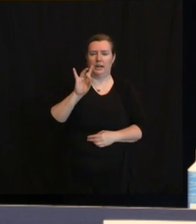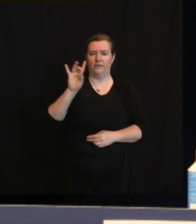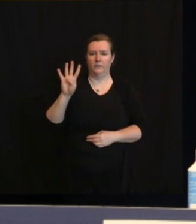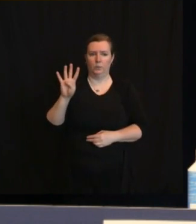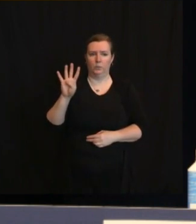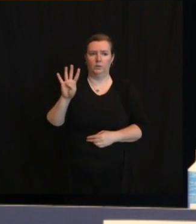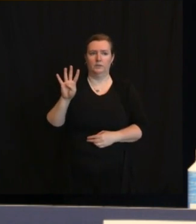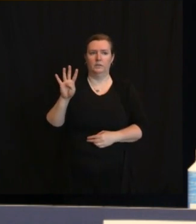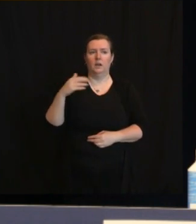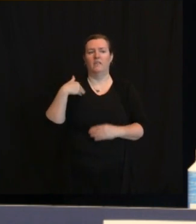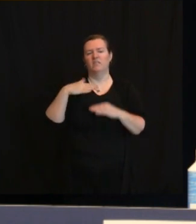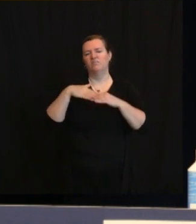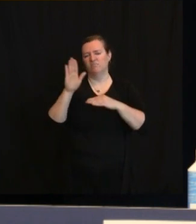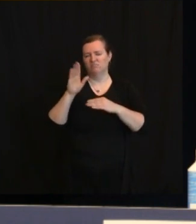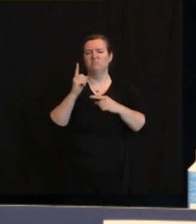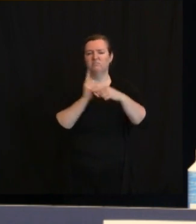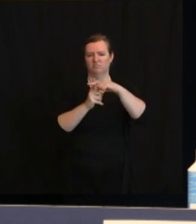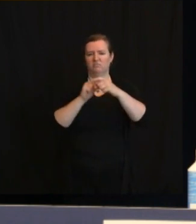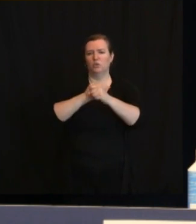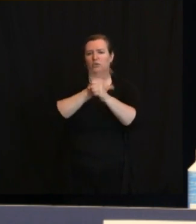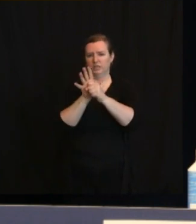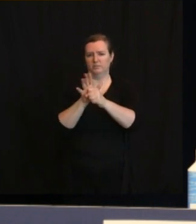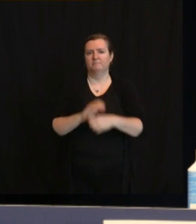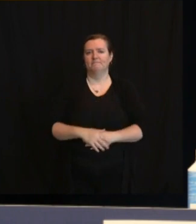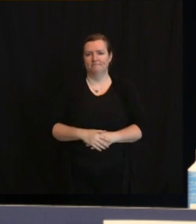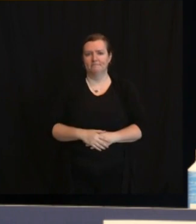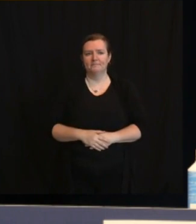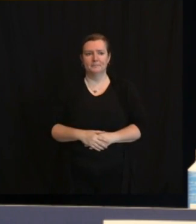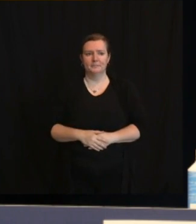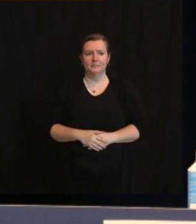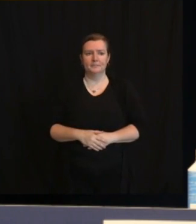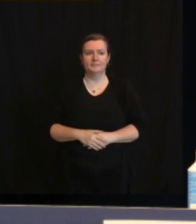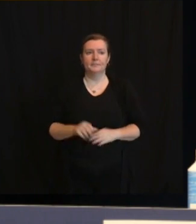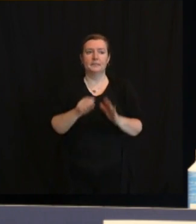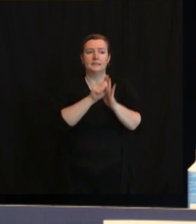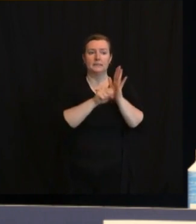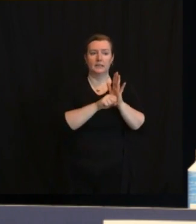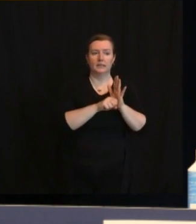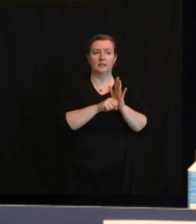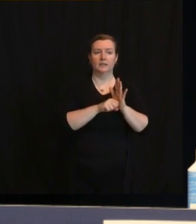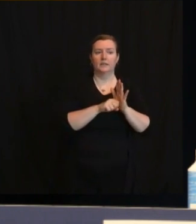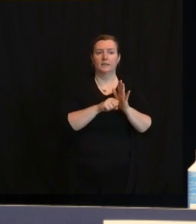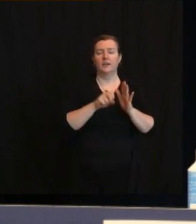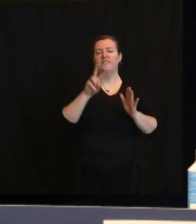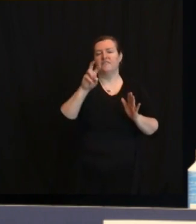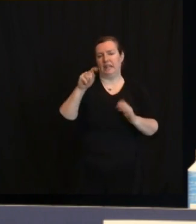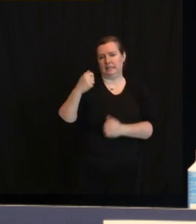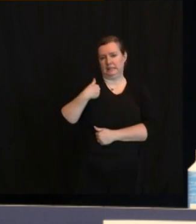THERE ARE 484 LONG-TERM CARE FACILITIES IN THE STATE REPORTING AT LEAST ONE COVID-19